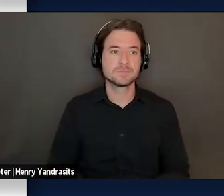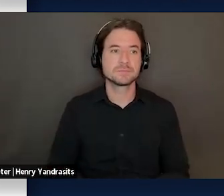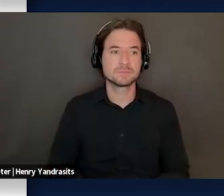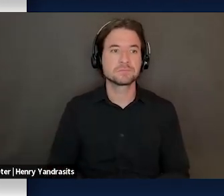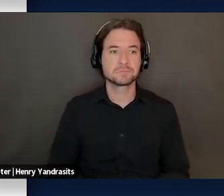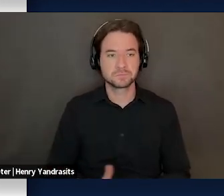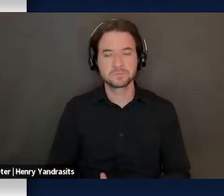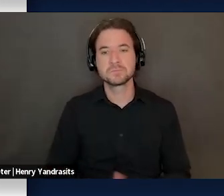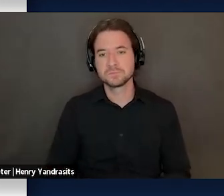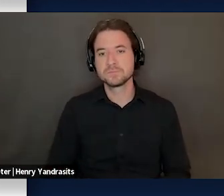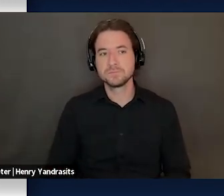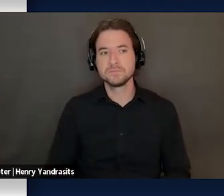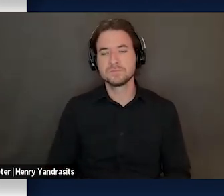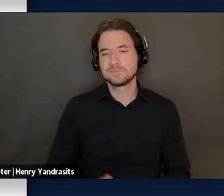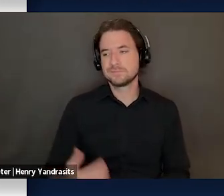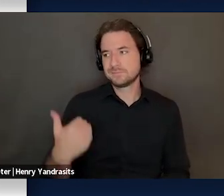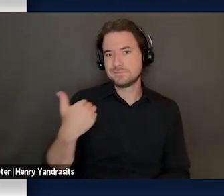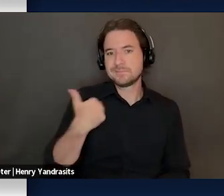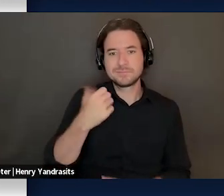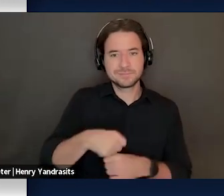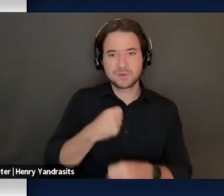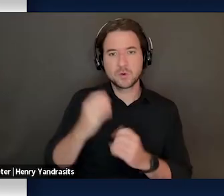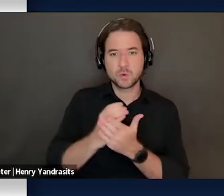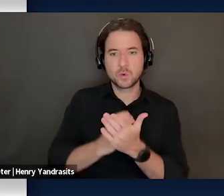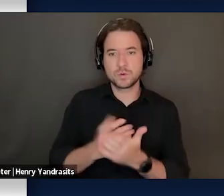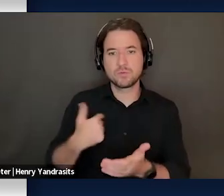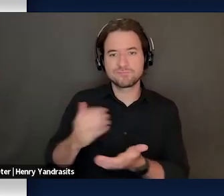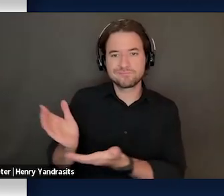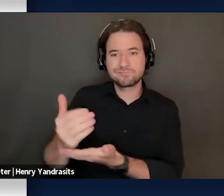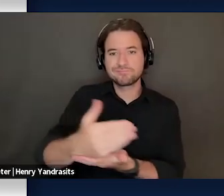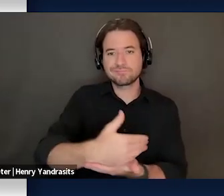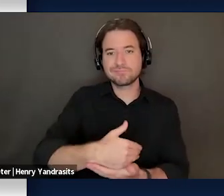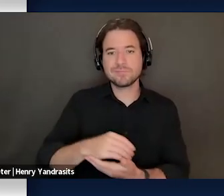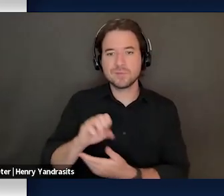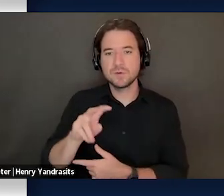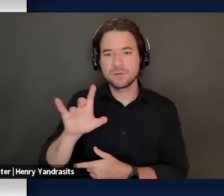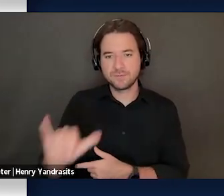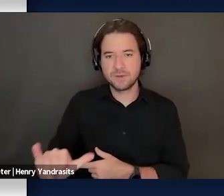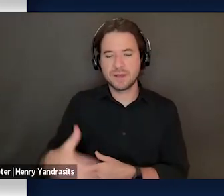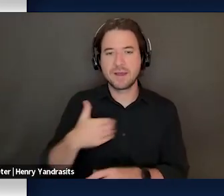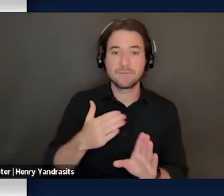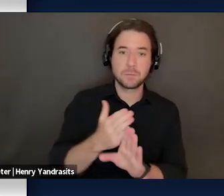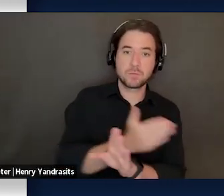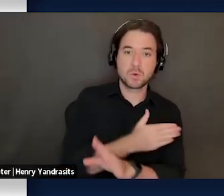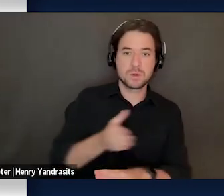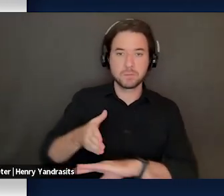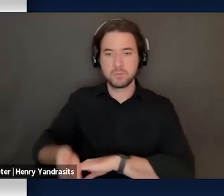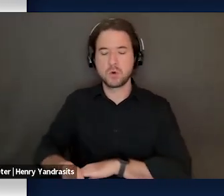So, um, in our last year's course, um, when we gathered these surveys, we did it pre- and post-course evaluation.